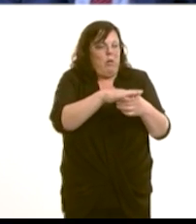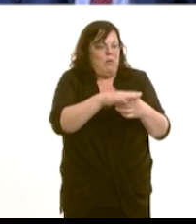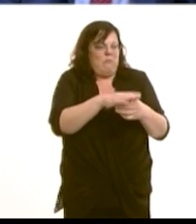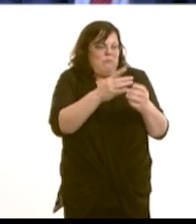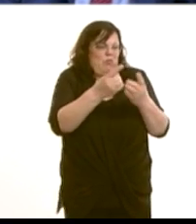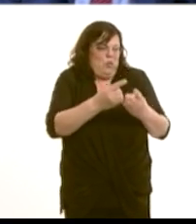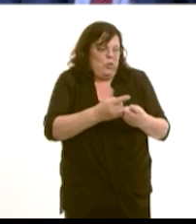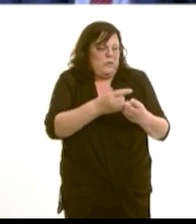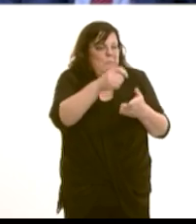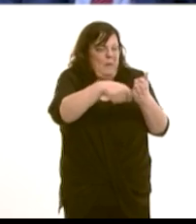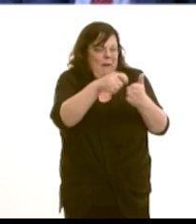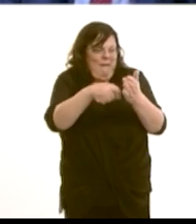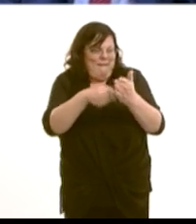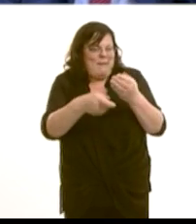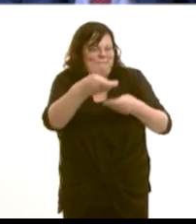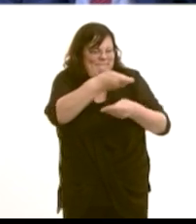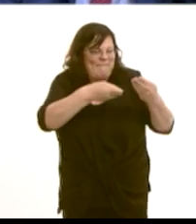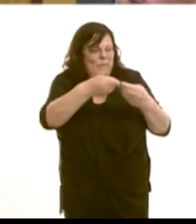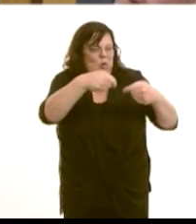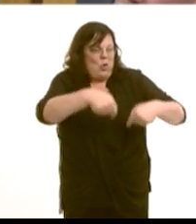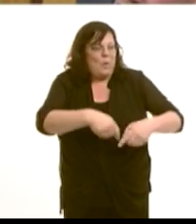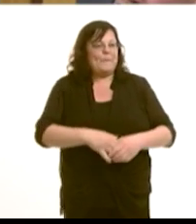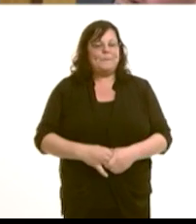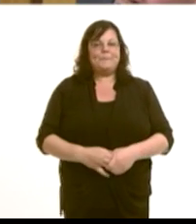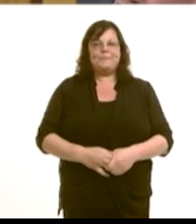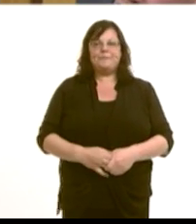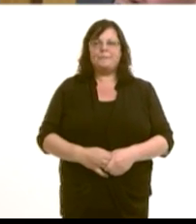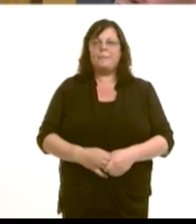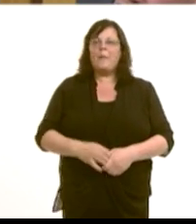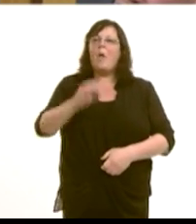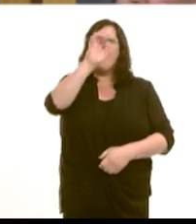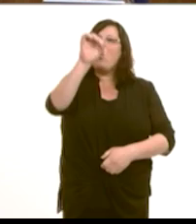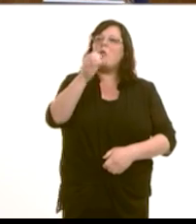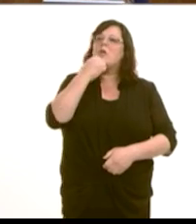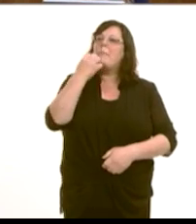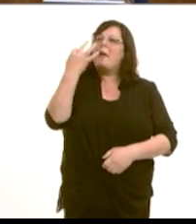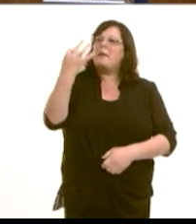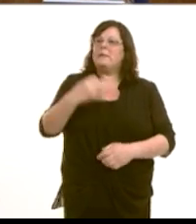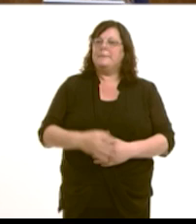procurement strategy reflects that. Rhianon Passmore: 8.